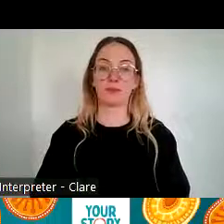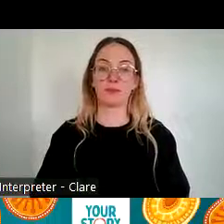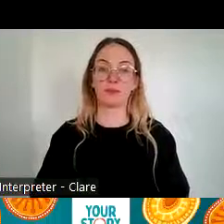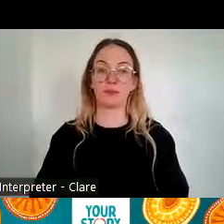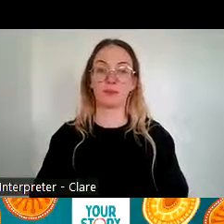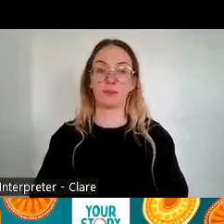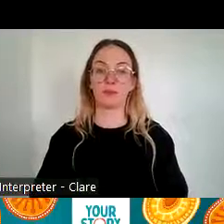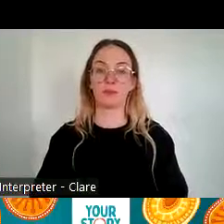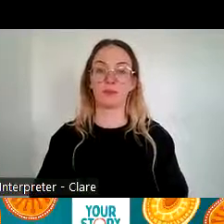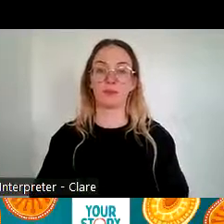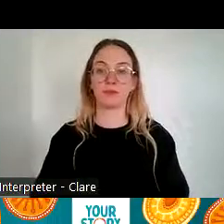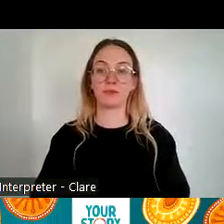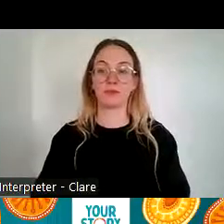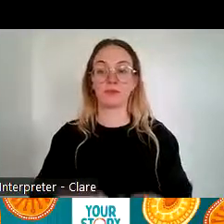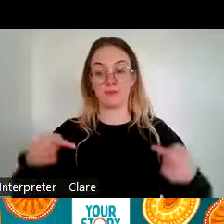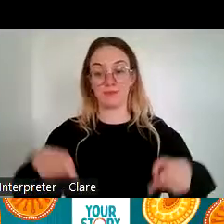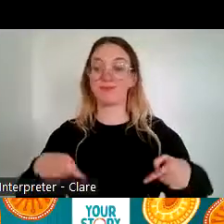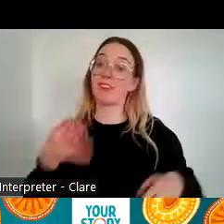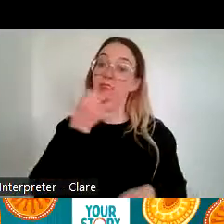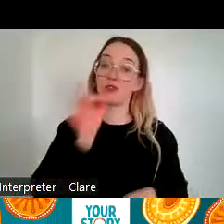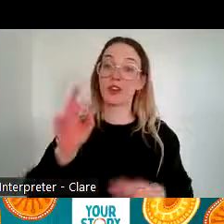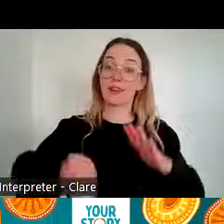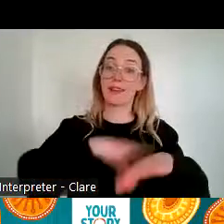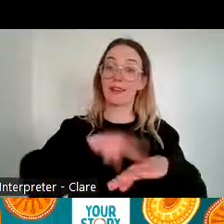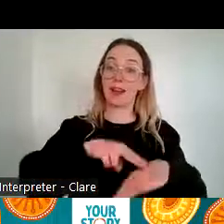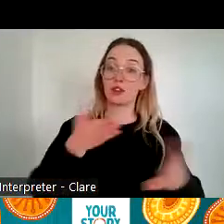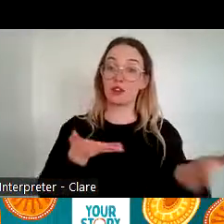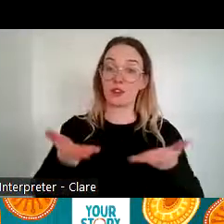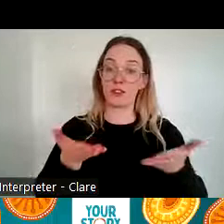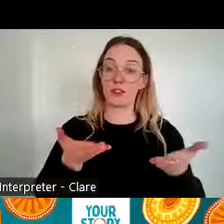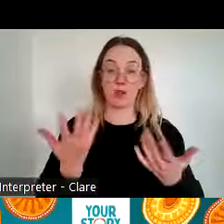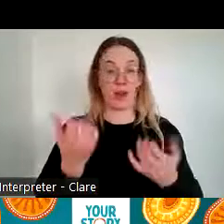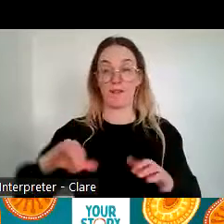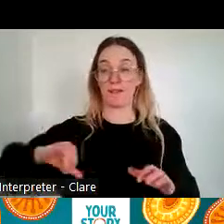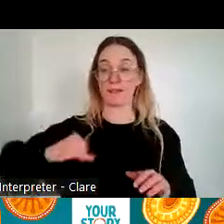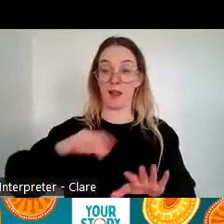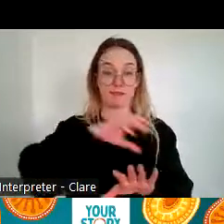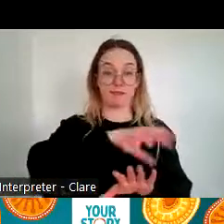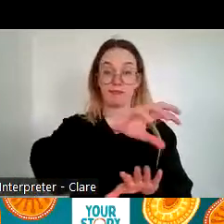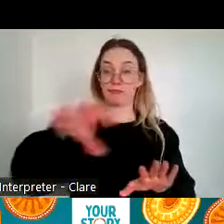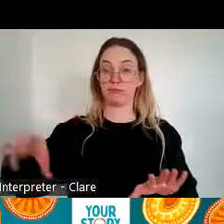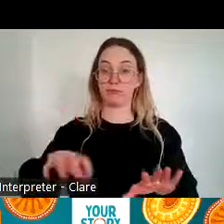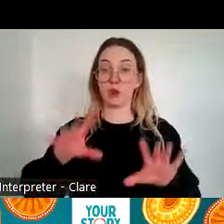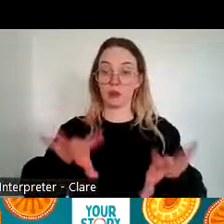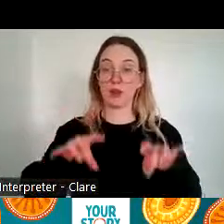We're a free national service. We have staff in every State and Territory. Our